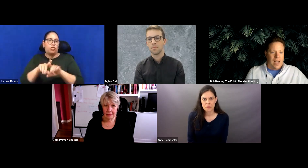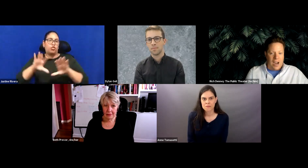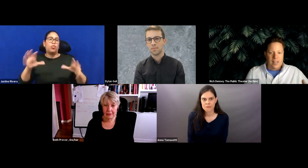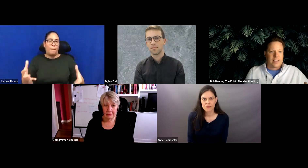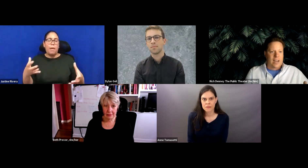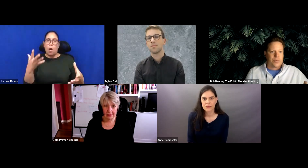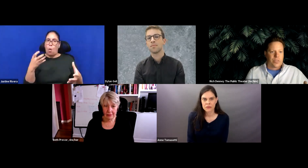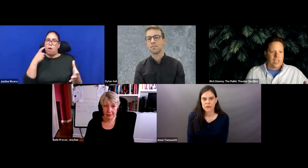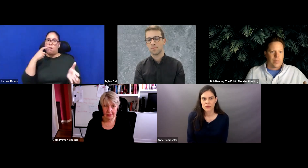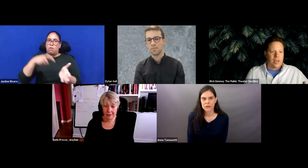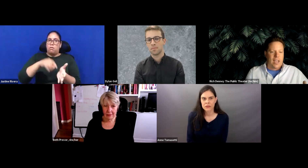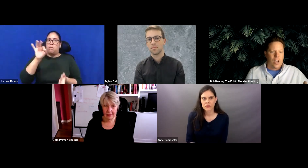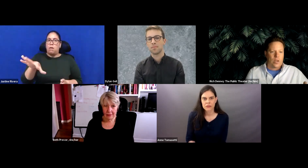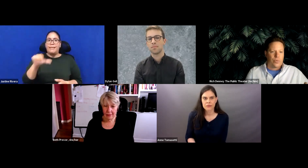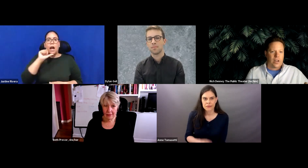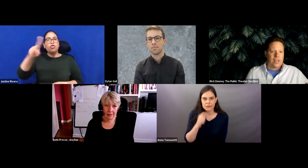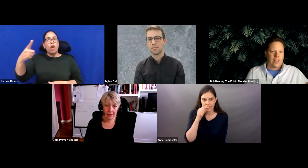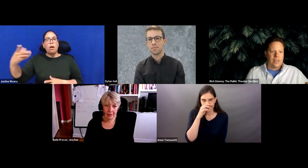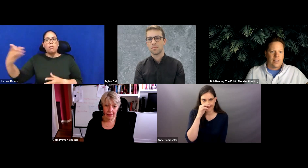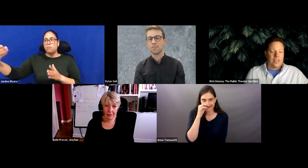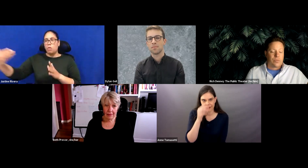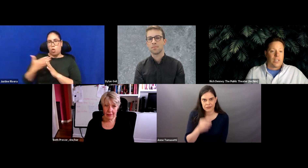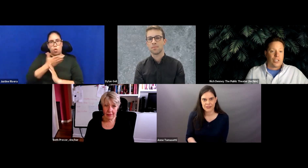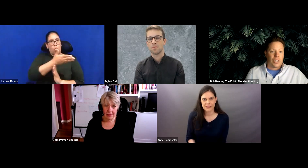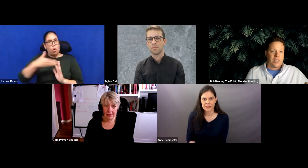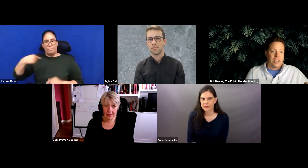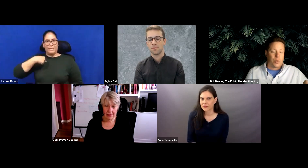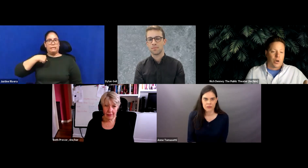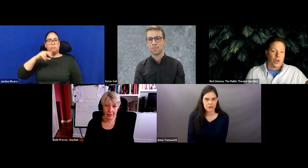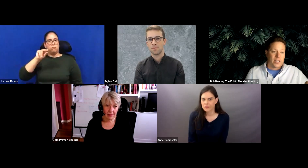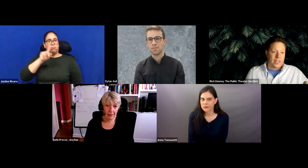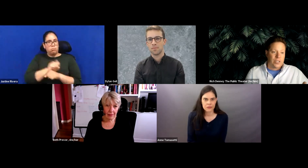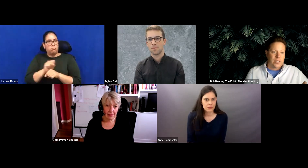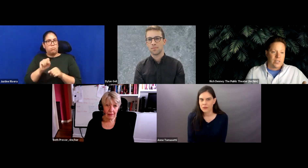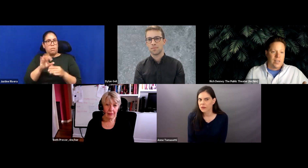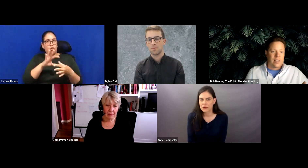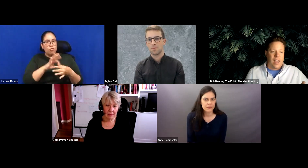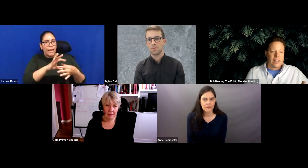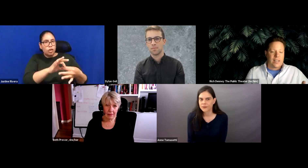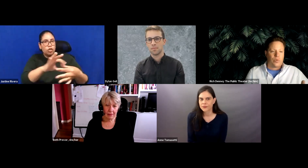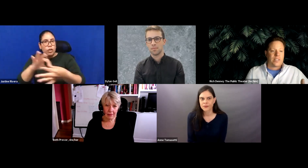highlight that as we're thinking about how we bring these relationships into our organizations, that it was